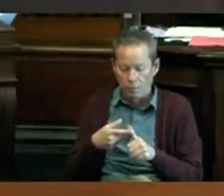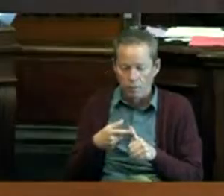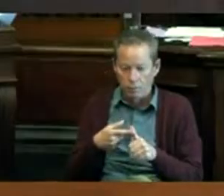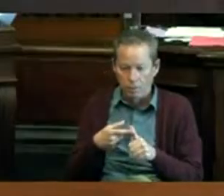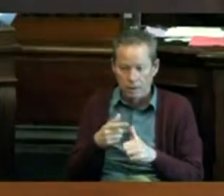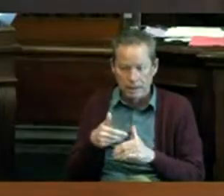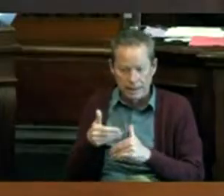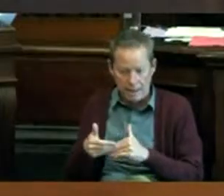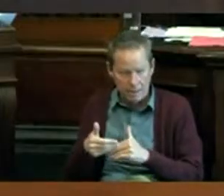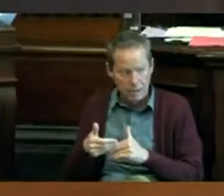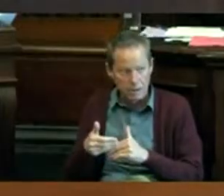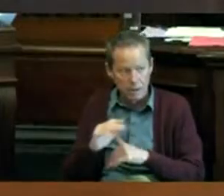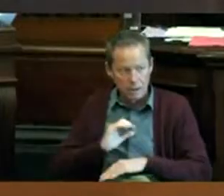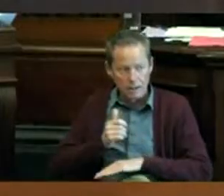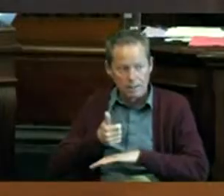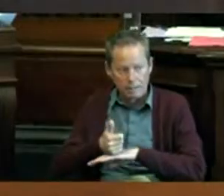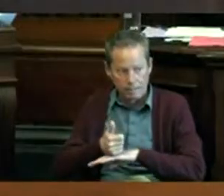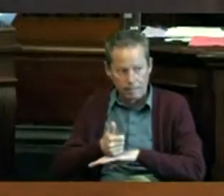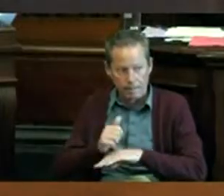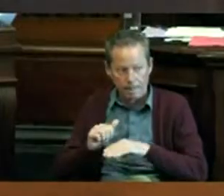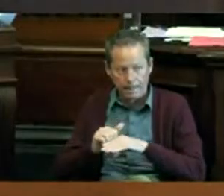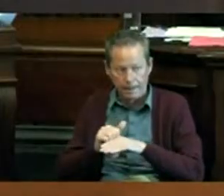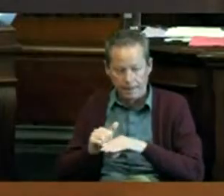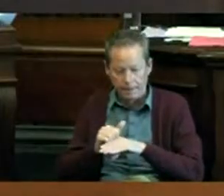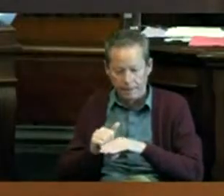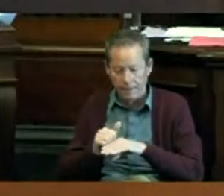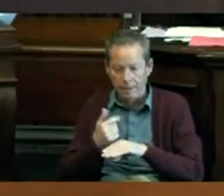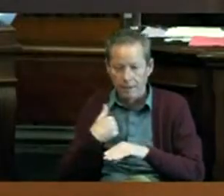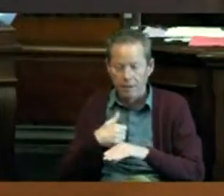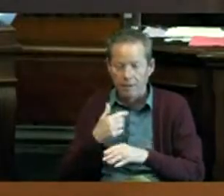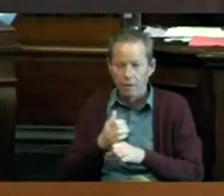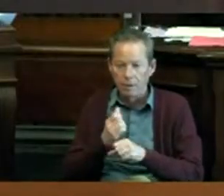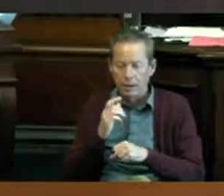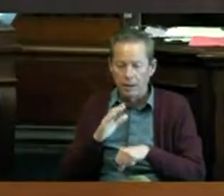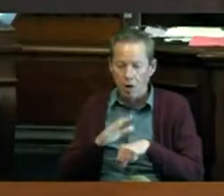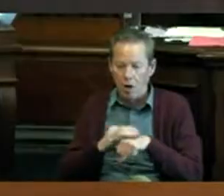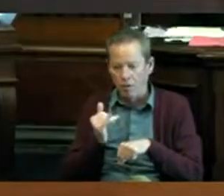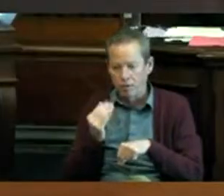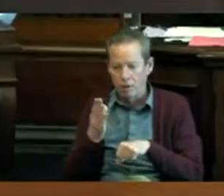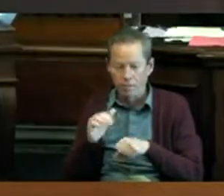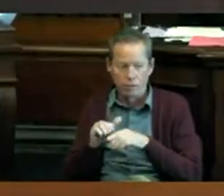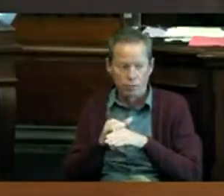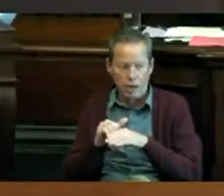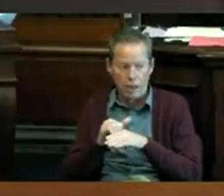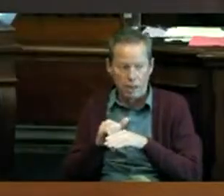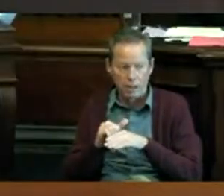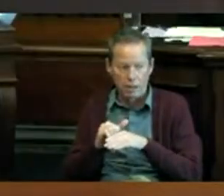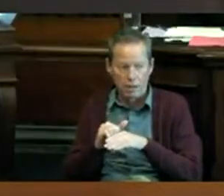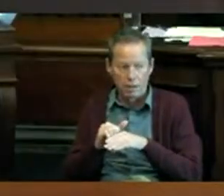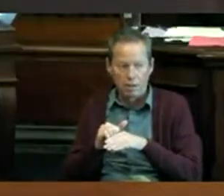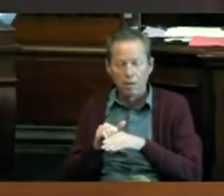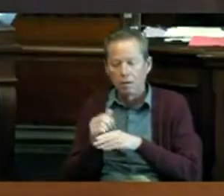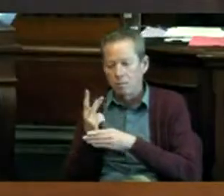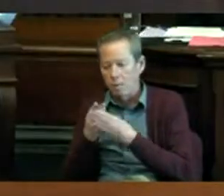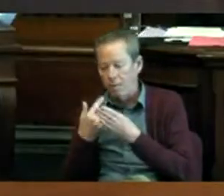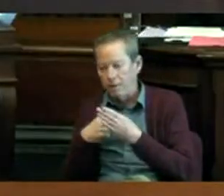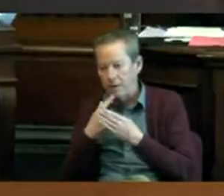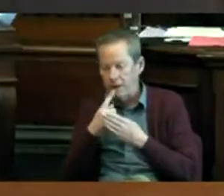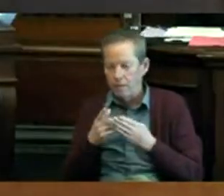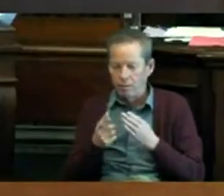the skill set to be able to use the tool. The one of the first steps in the implementation is